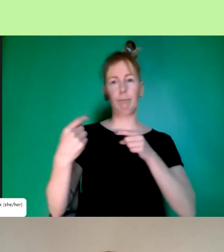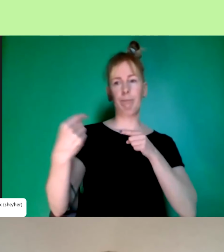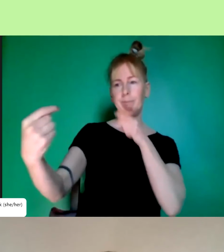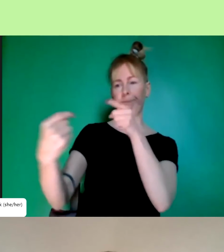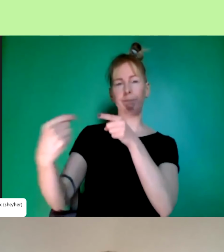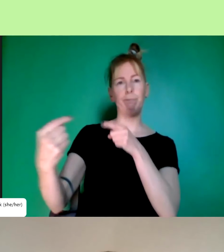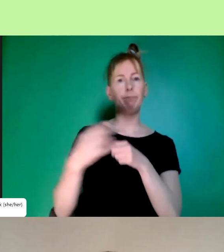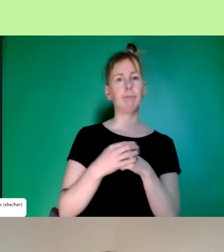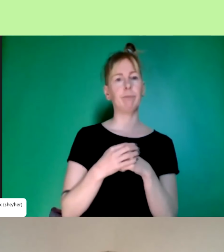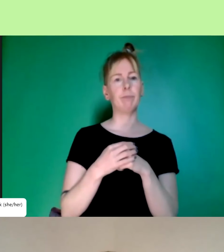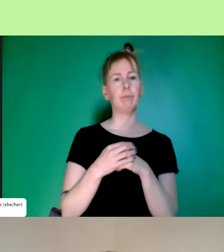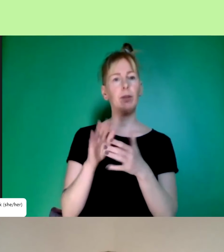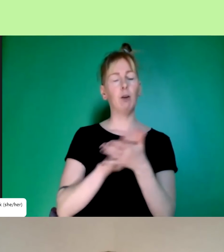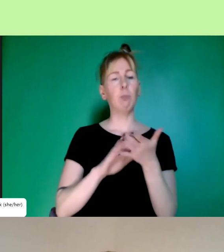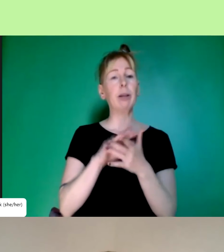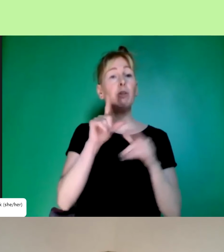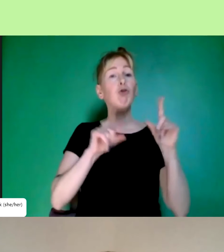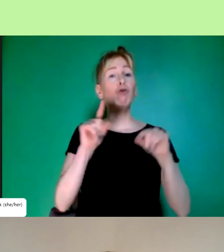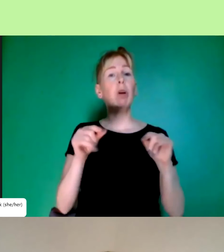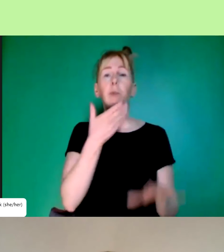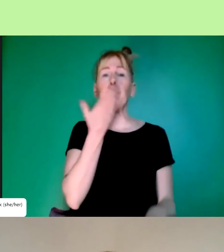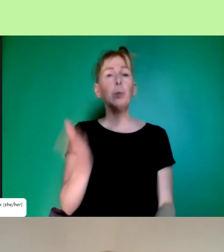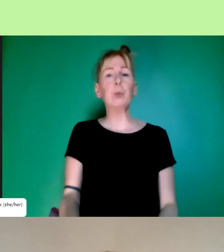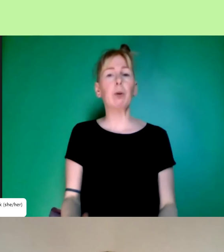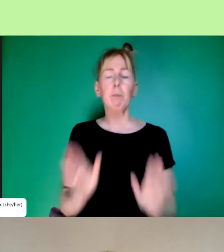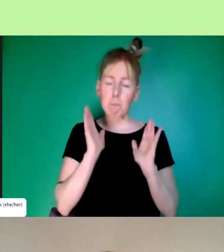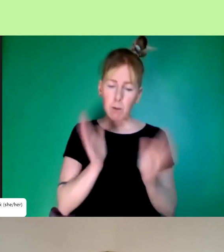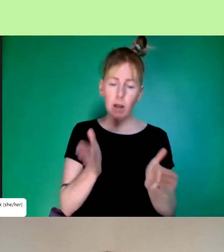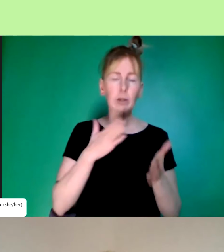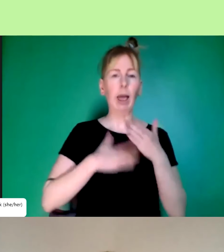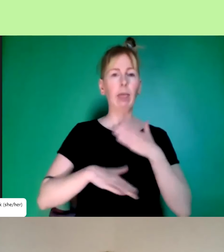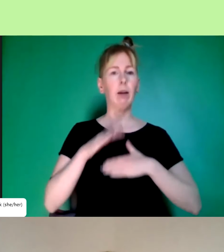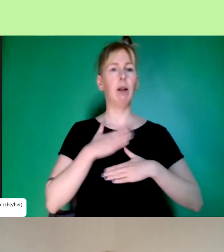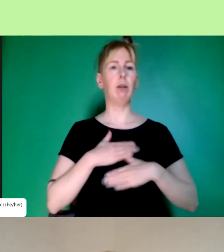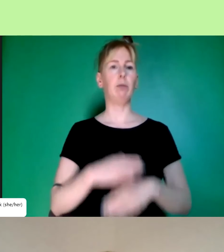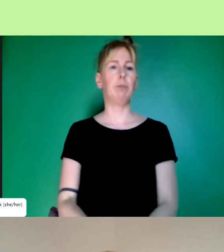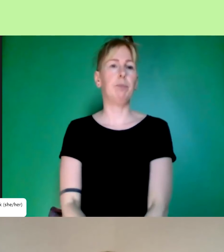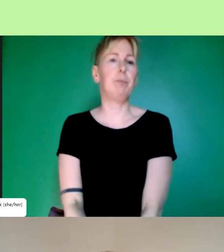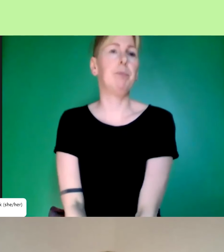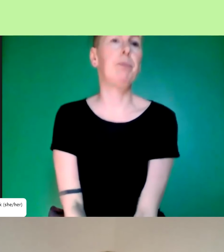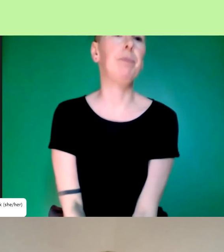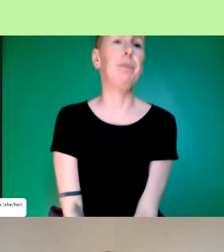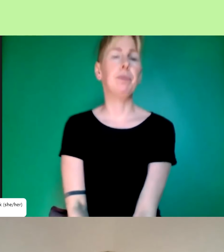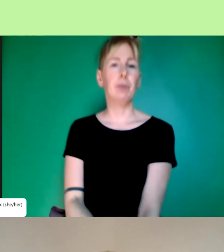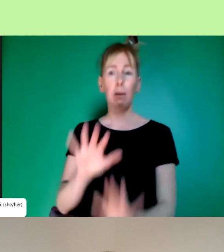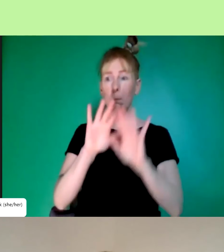there is a deep conflict we have hurt, like, the planet cannot take more. You know,